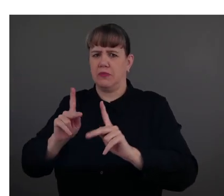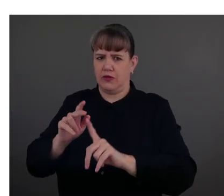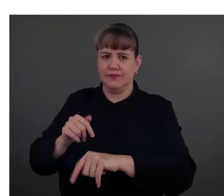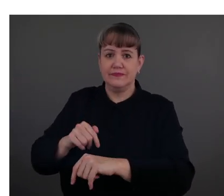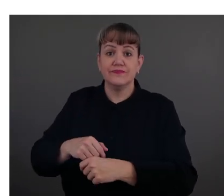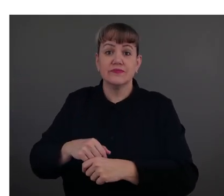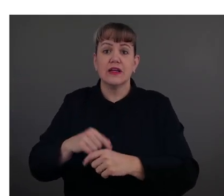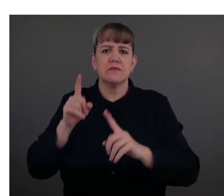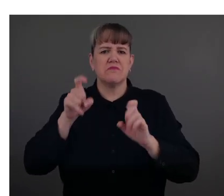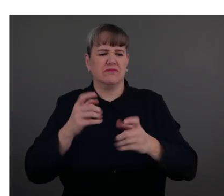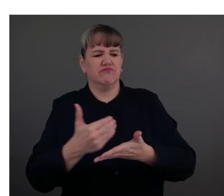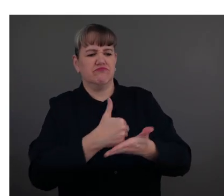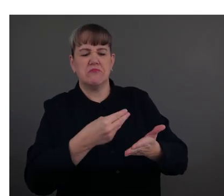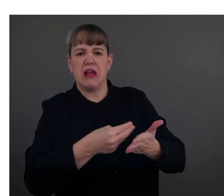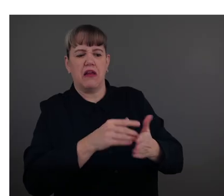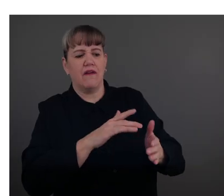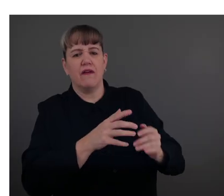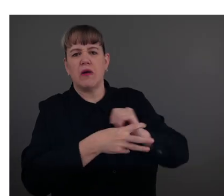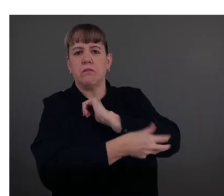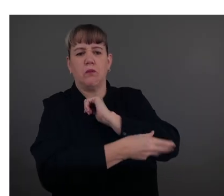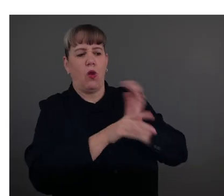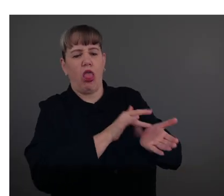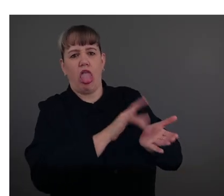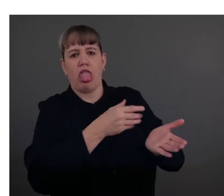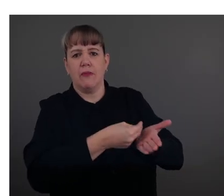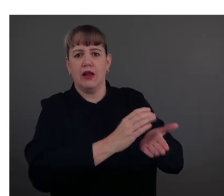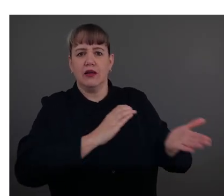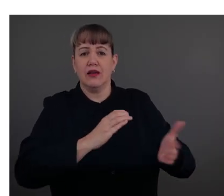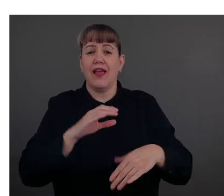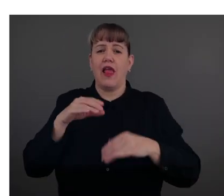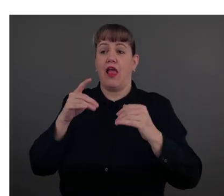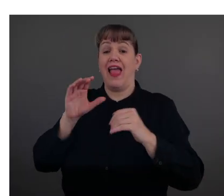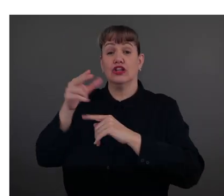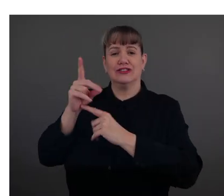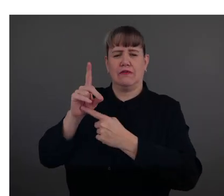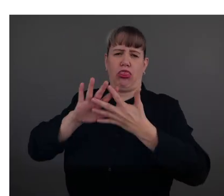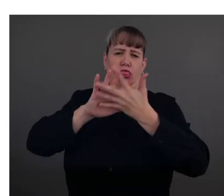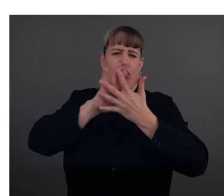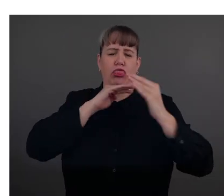we want to make as much money as possible out of the poor people who wake up. It's all bull***. It's lies. It's smoke. We're a big farmer. ADHD is a made-up disorder invented in